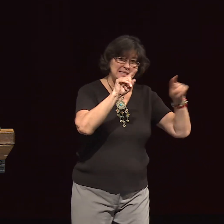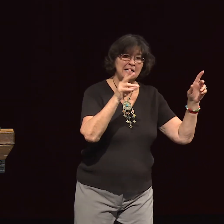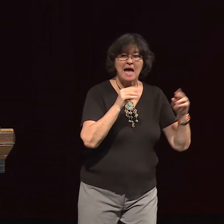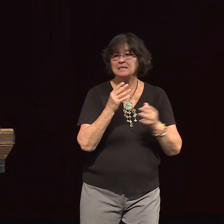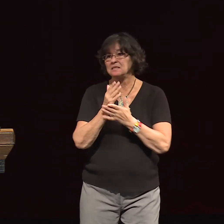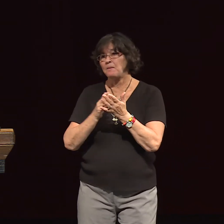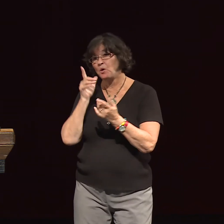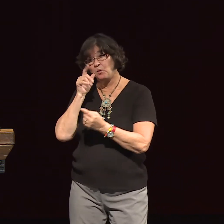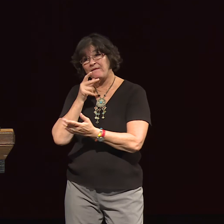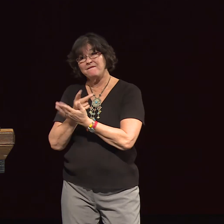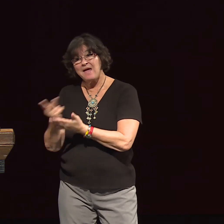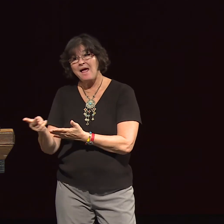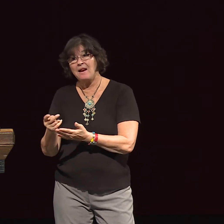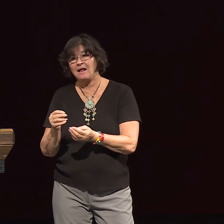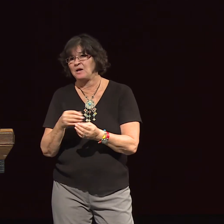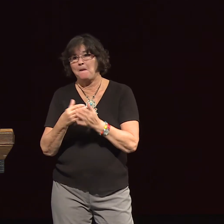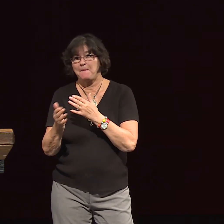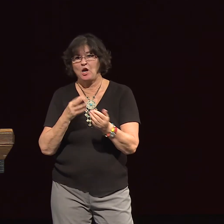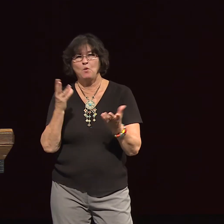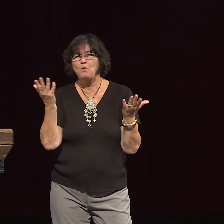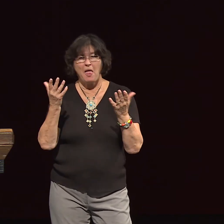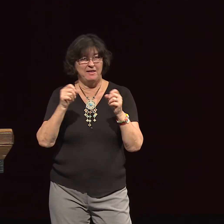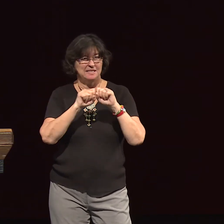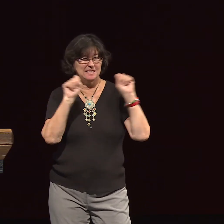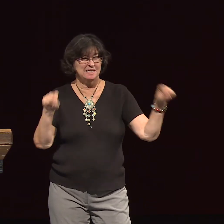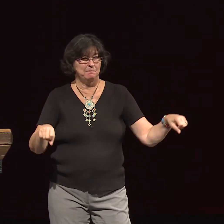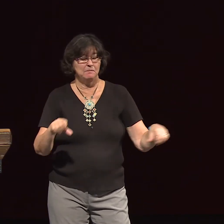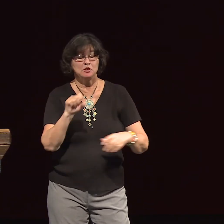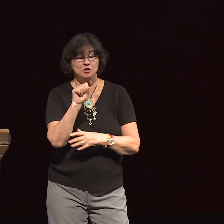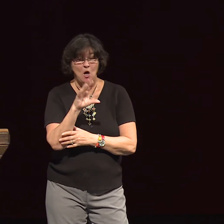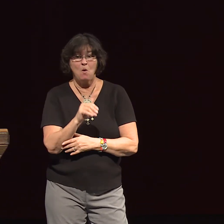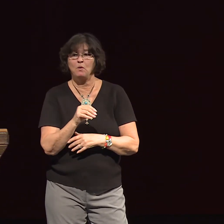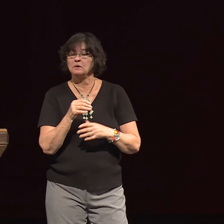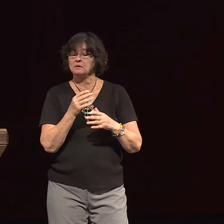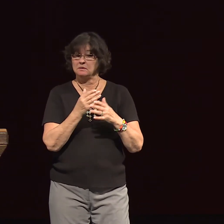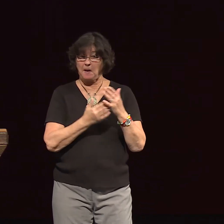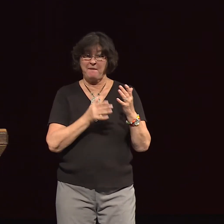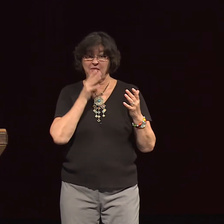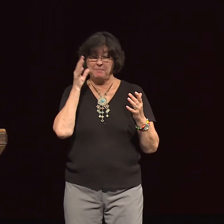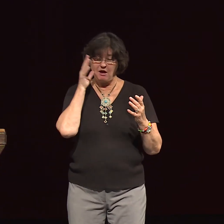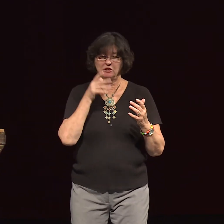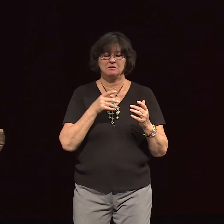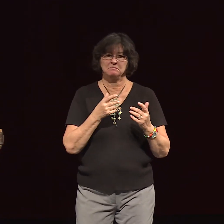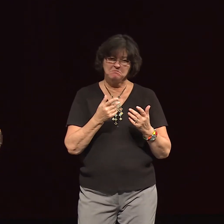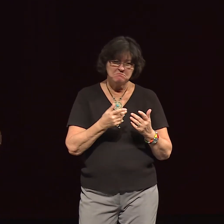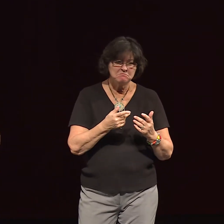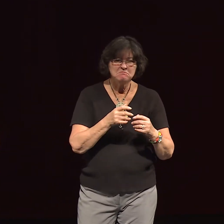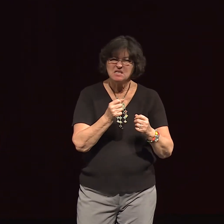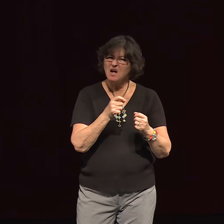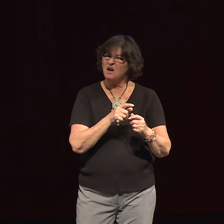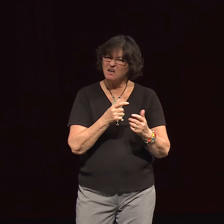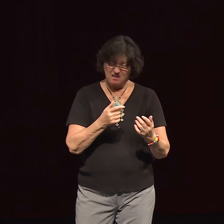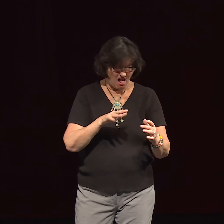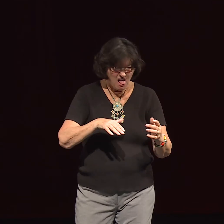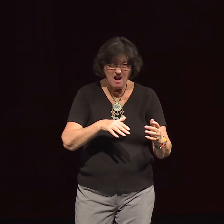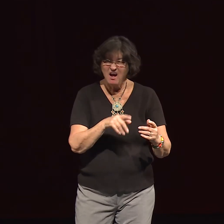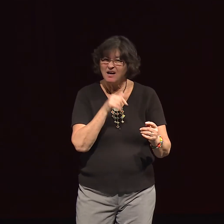Some fail as well. I mean, it doesn't matter what the system is set up to look like. Some succeed, and some fail.